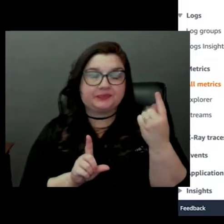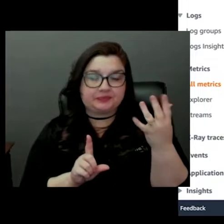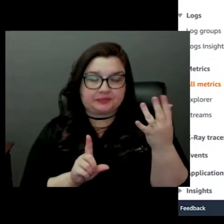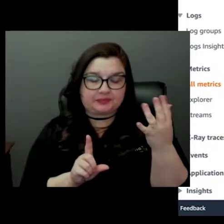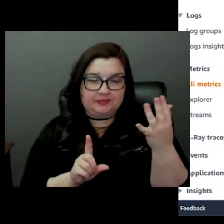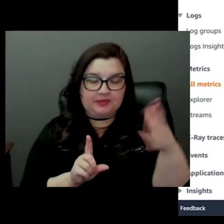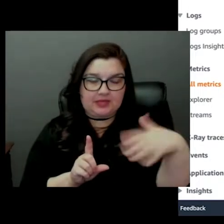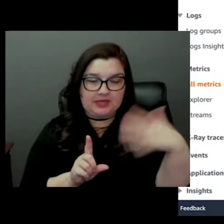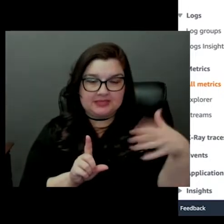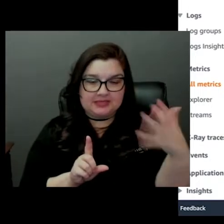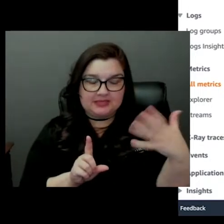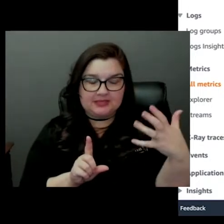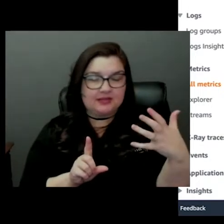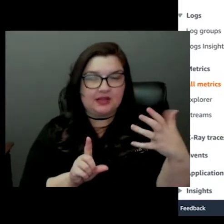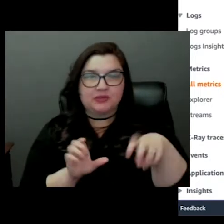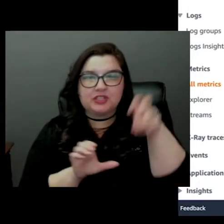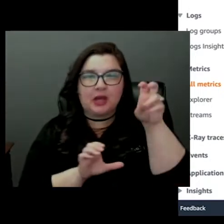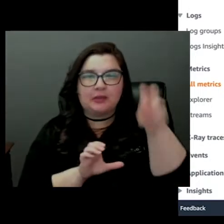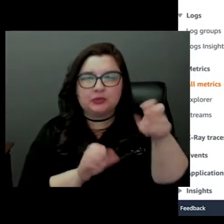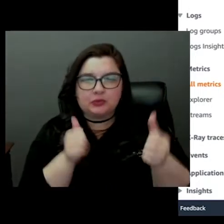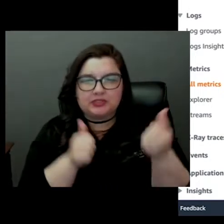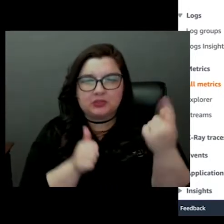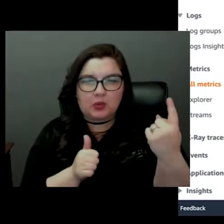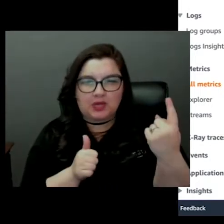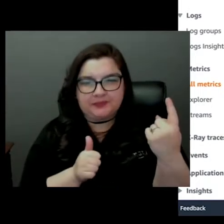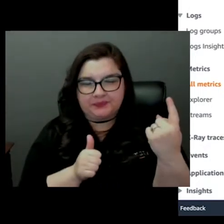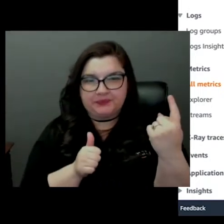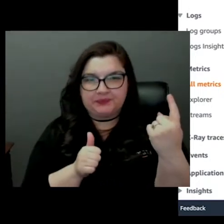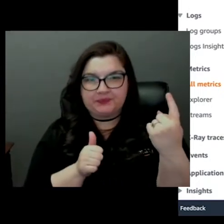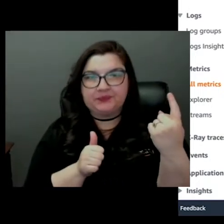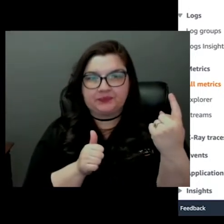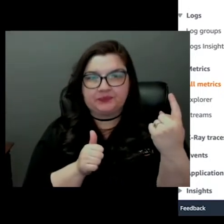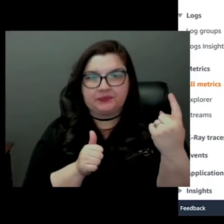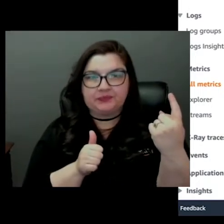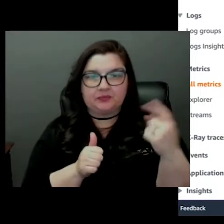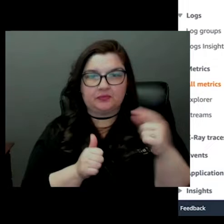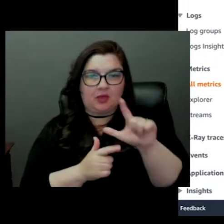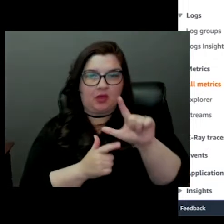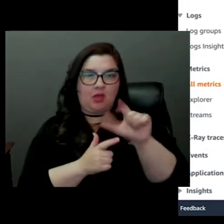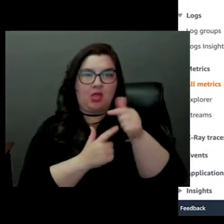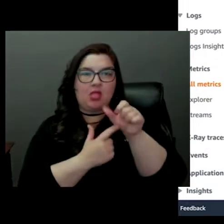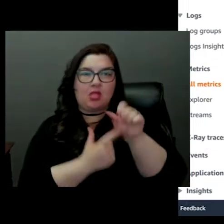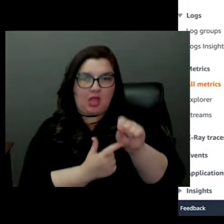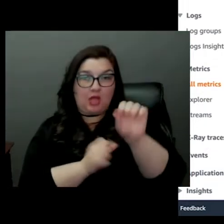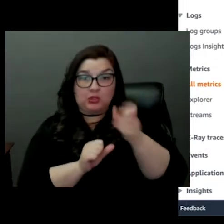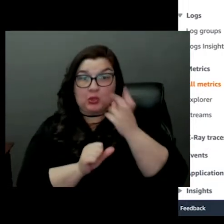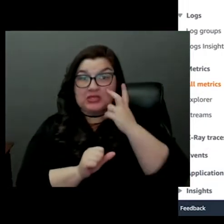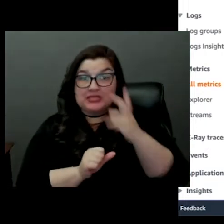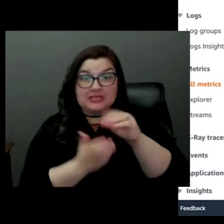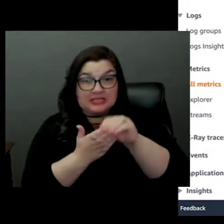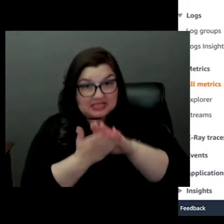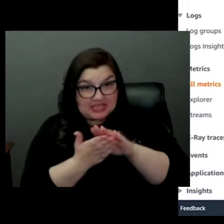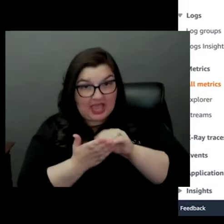Let's see where we jump to first. From the logs you can actually see what's captured. We have some metrics about the service.